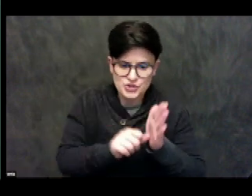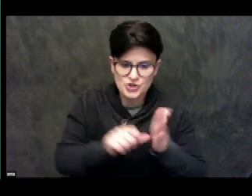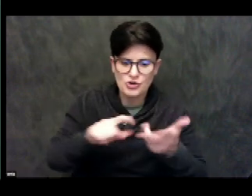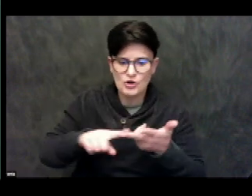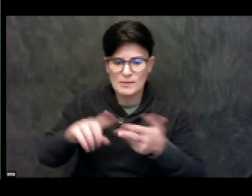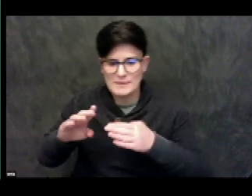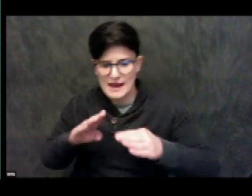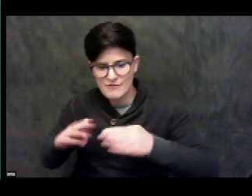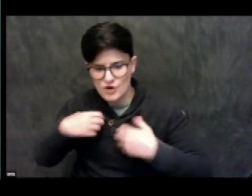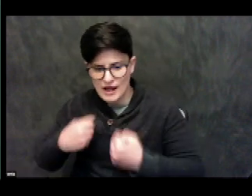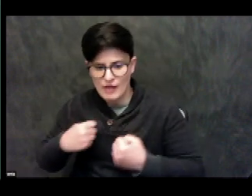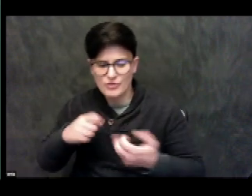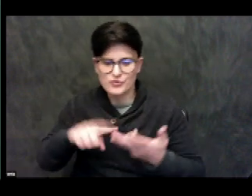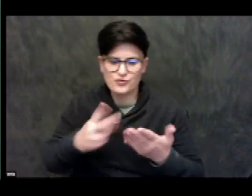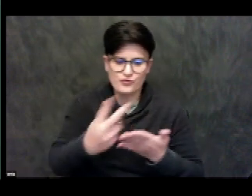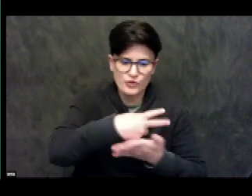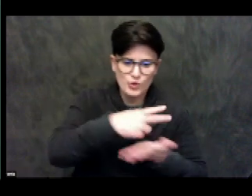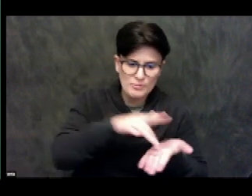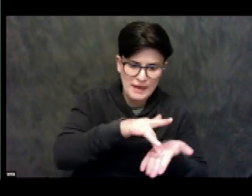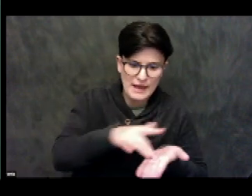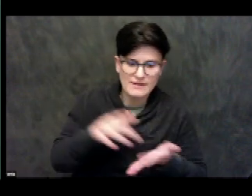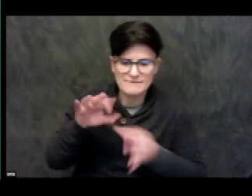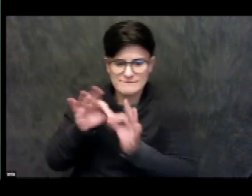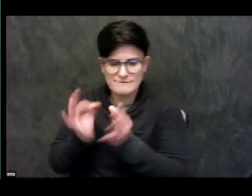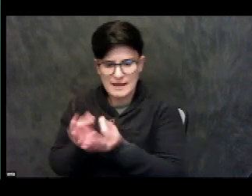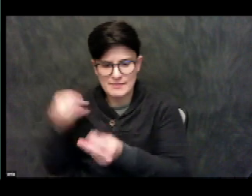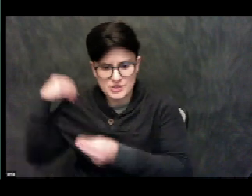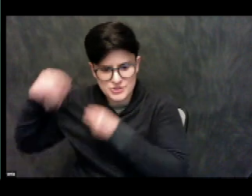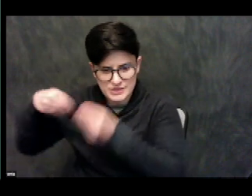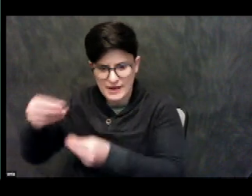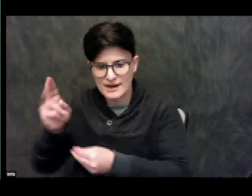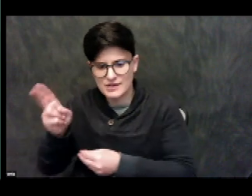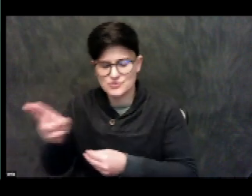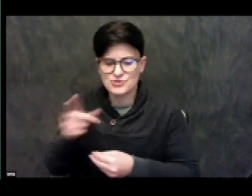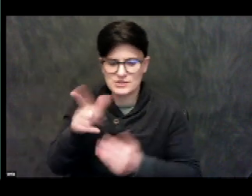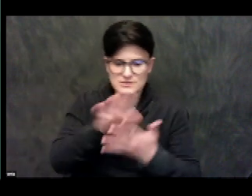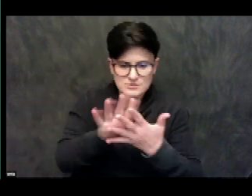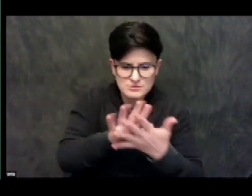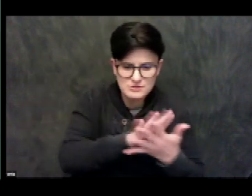genetic history screening for immunizations and infectious diseases.